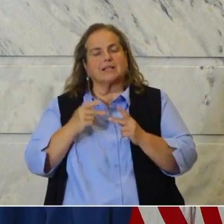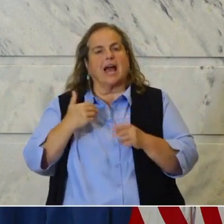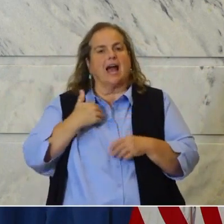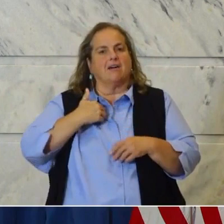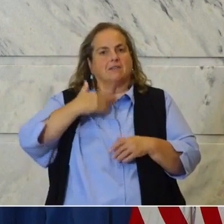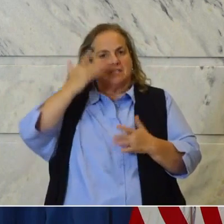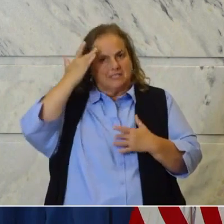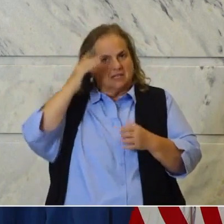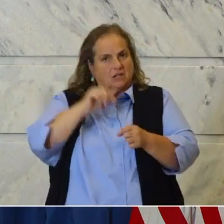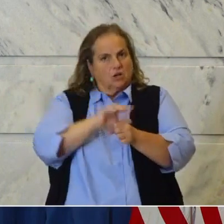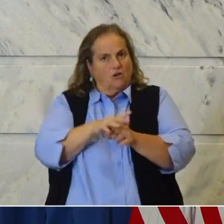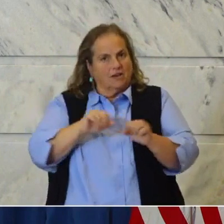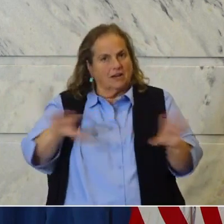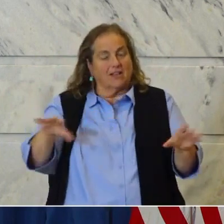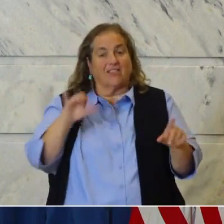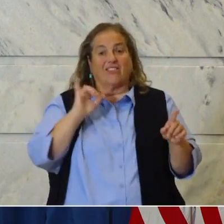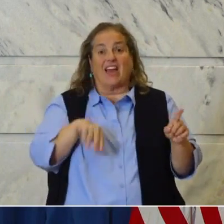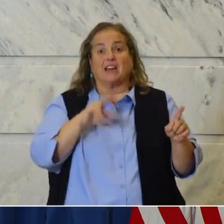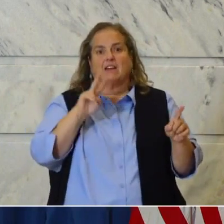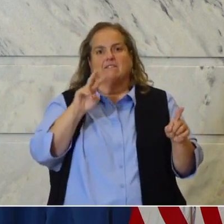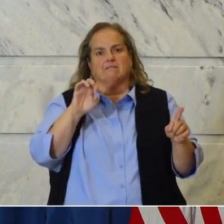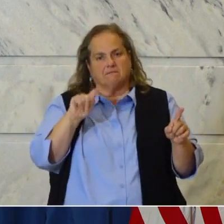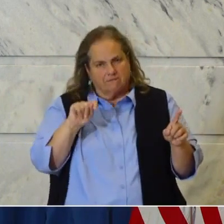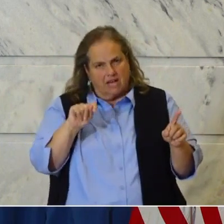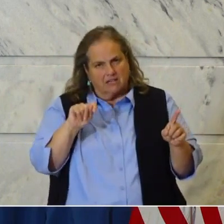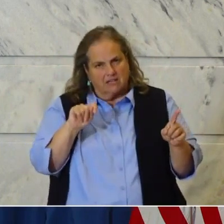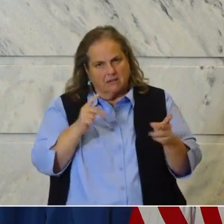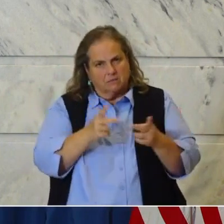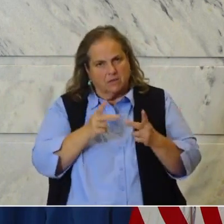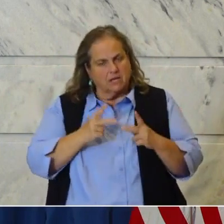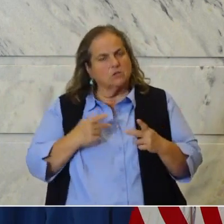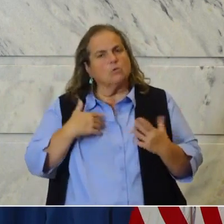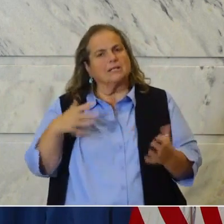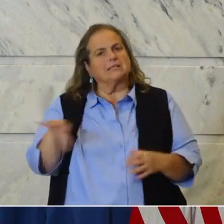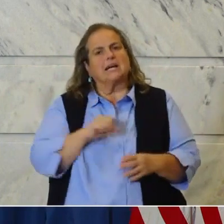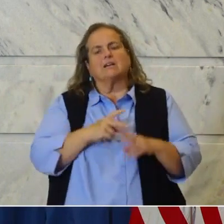taking it, just as if not more seriously, we're gonna be transparent